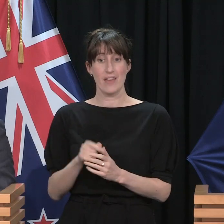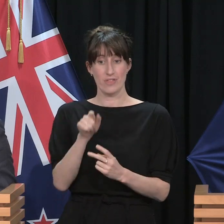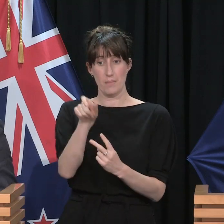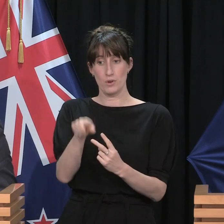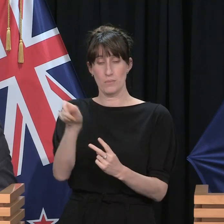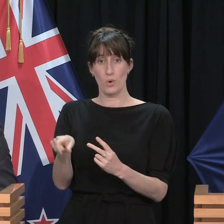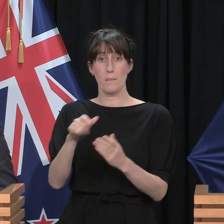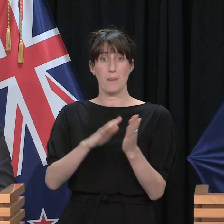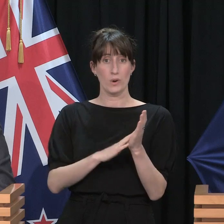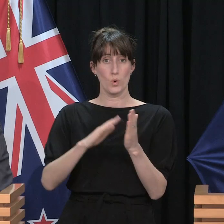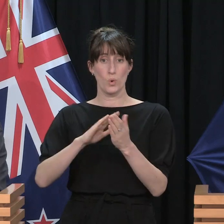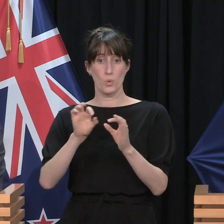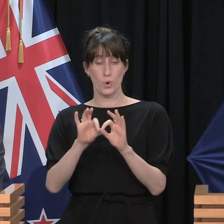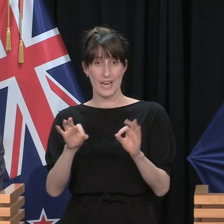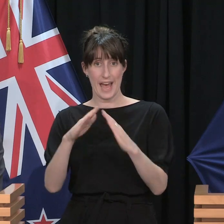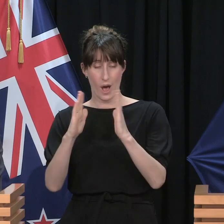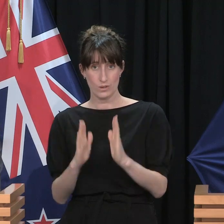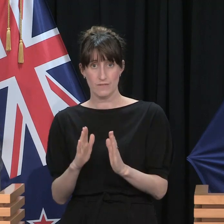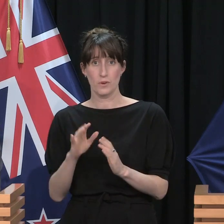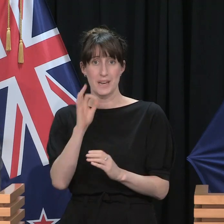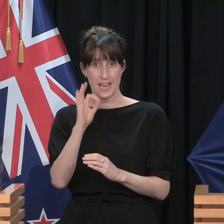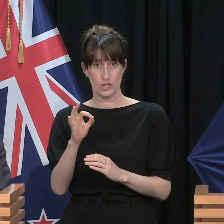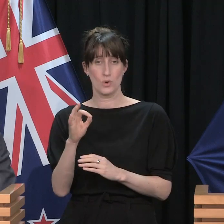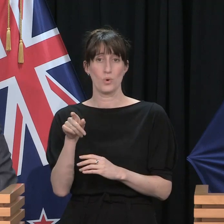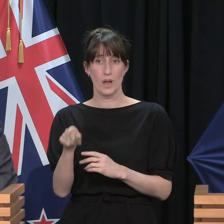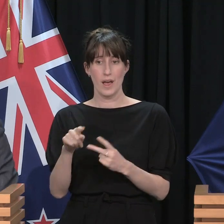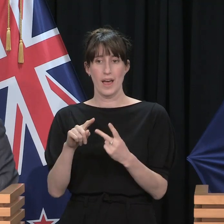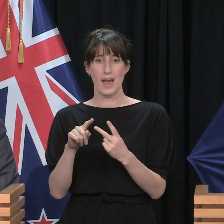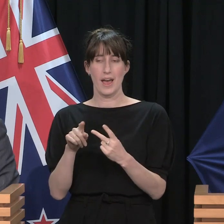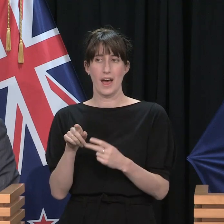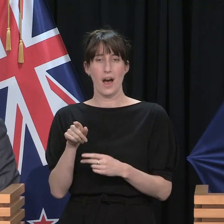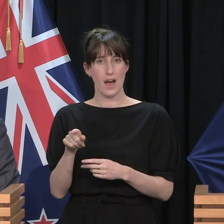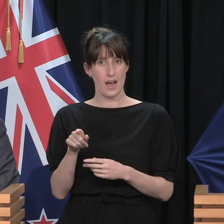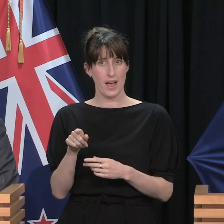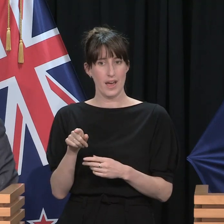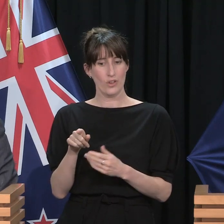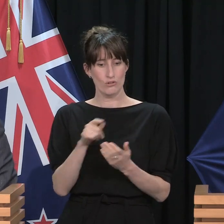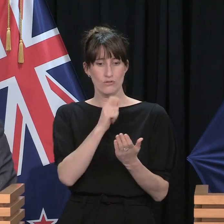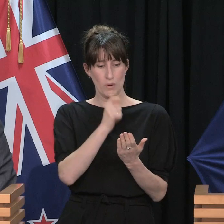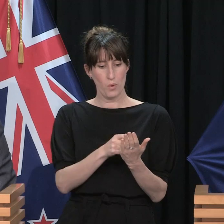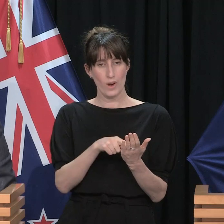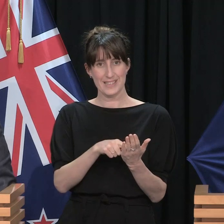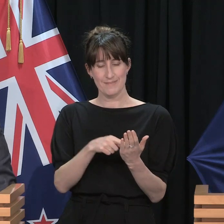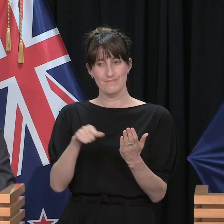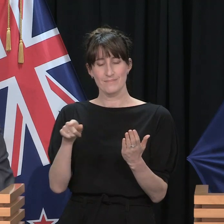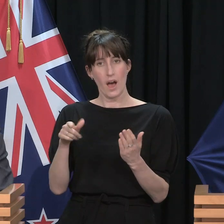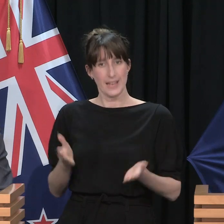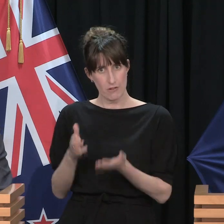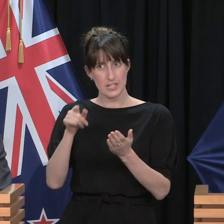or non-actions, on the actions or non-actions, of the then-Health spokesperson